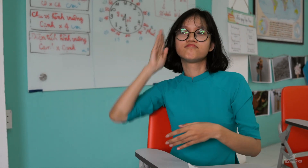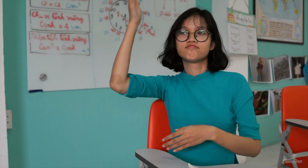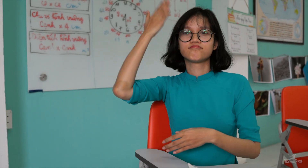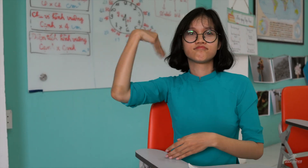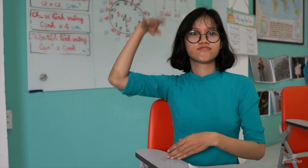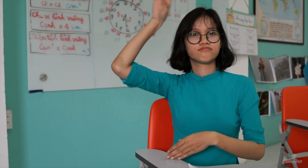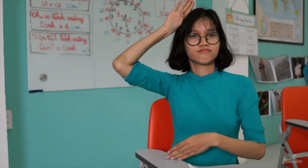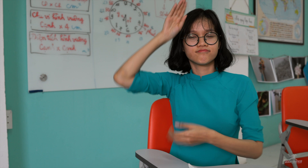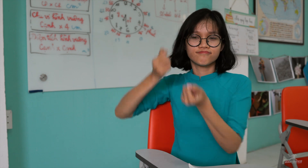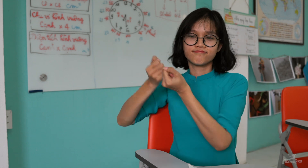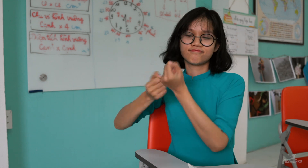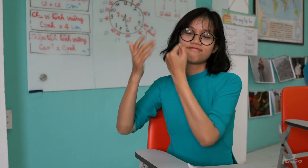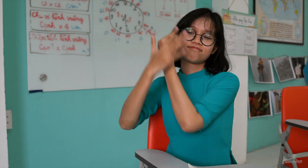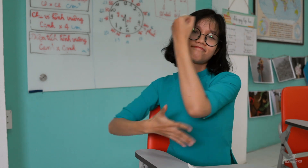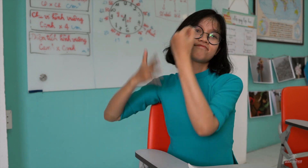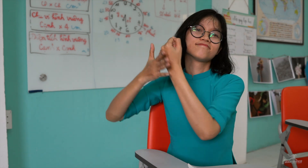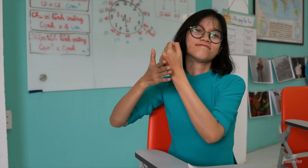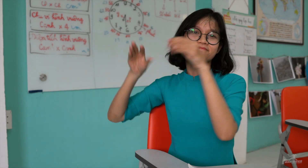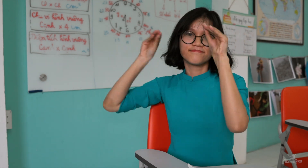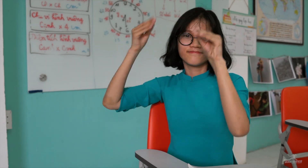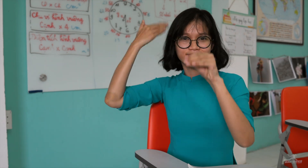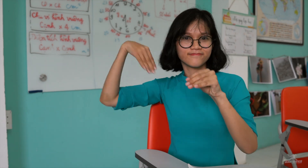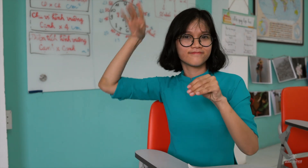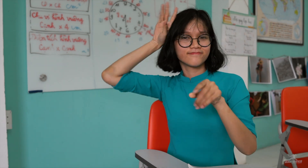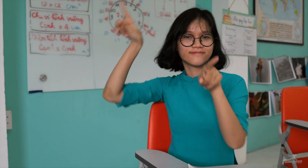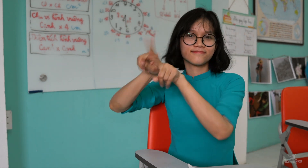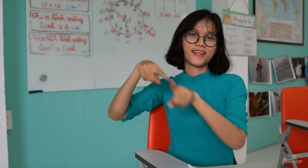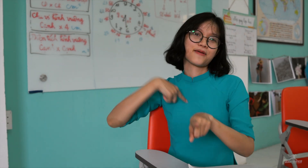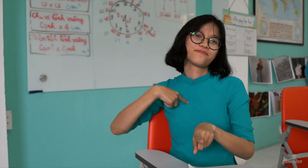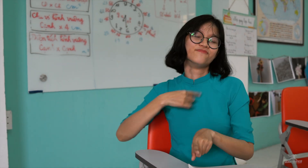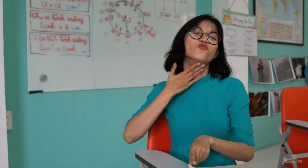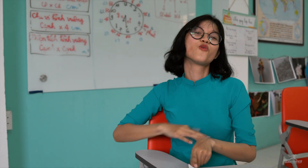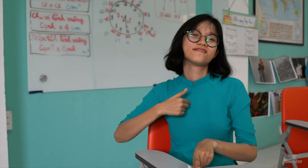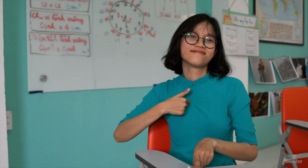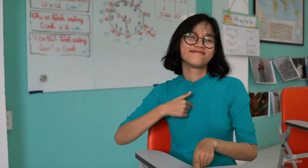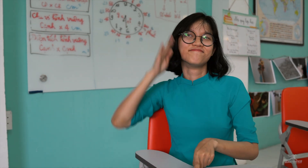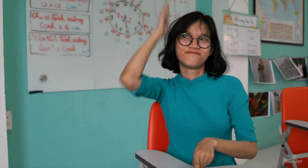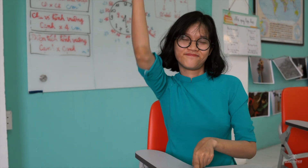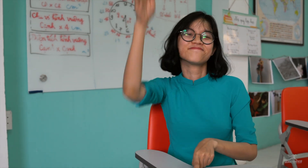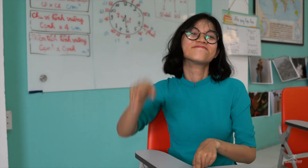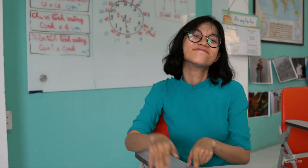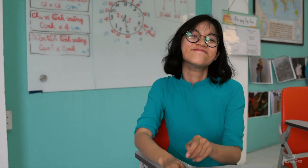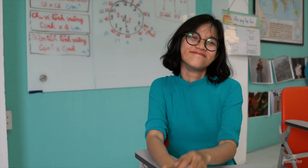and support deaf children all over the country. I want to see my students become teachers like me.